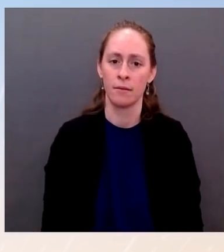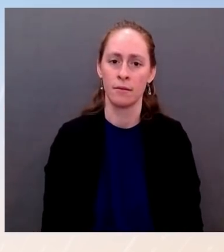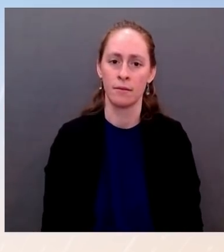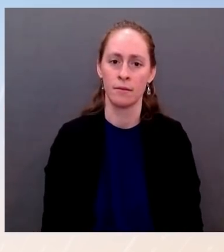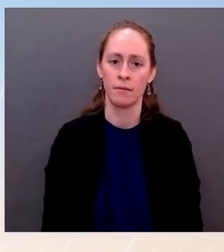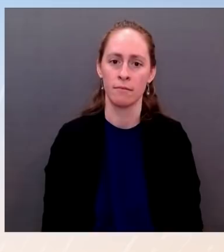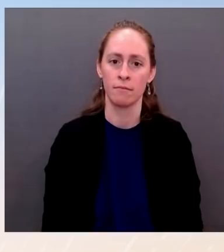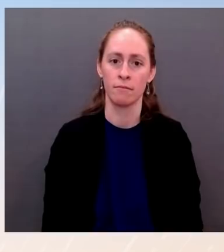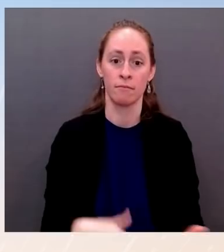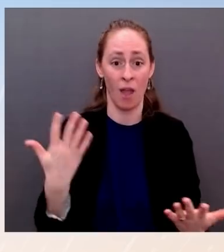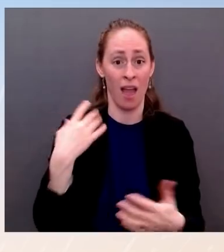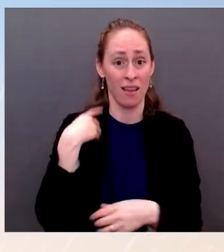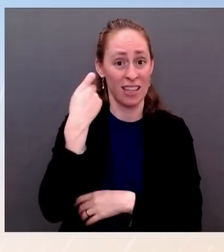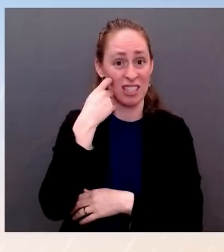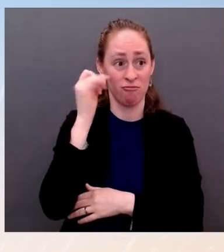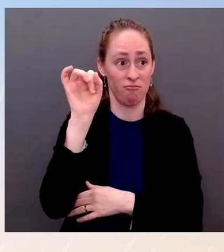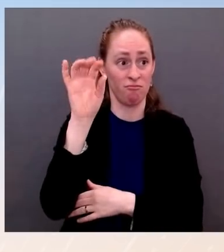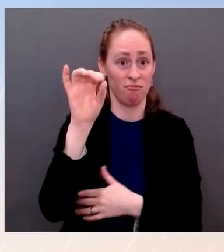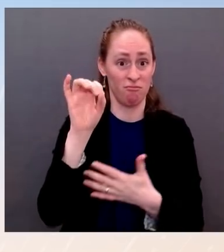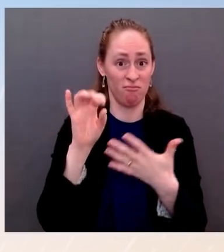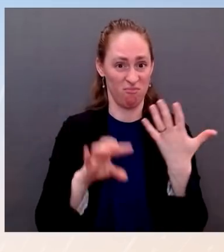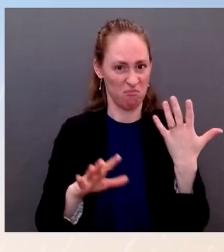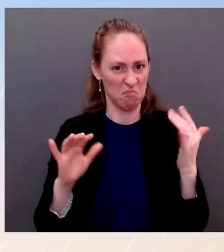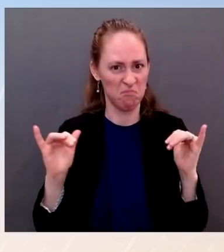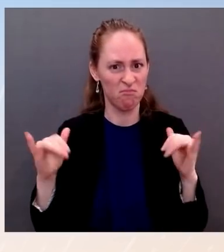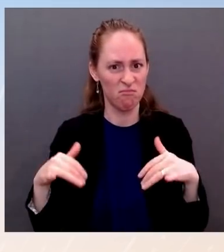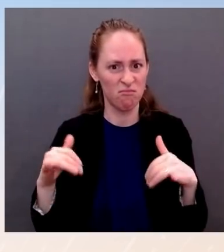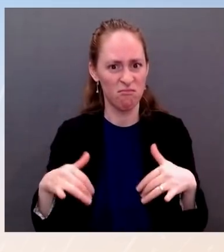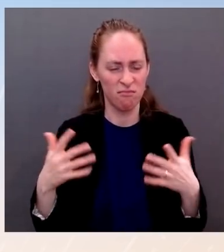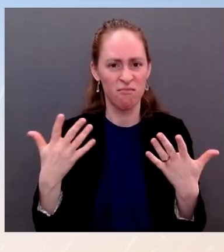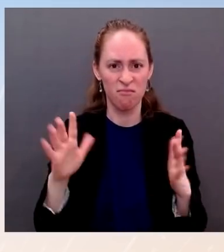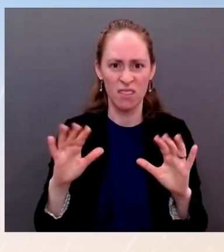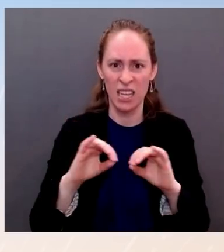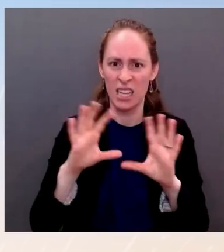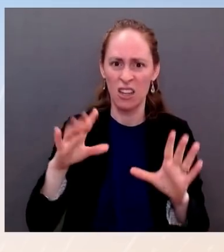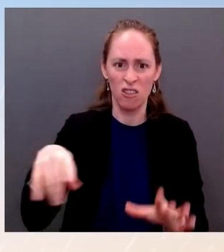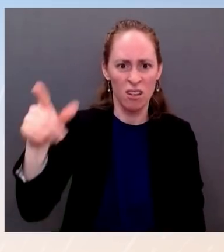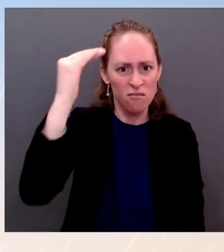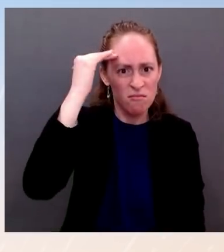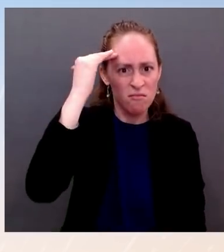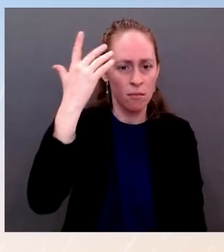in both what they are seeing on the ground and what they are picking up through all of their various sources.